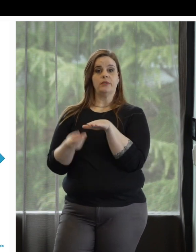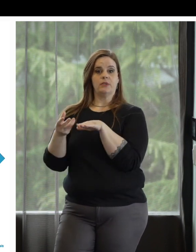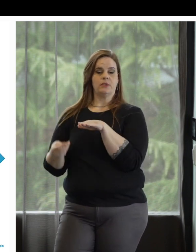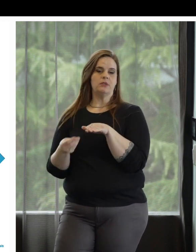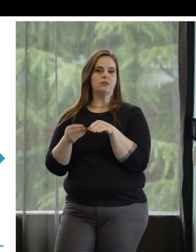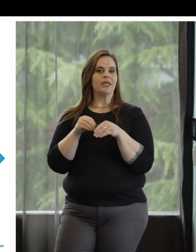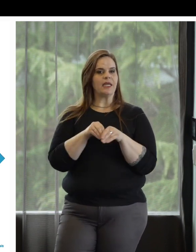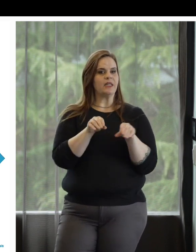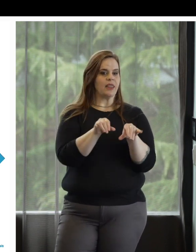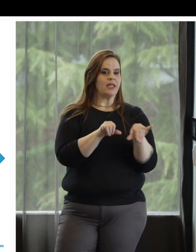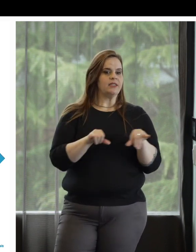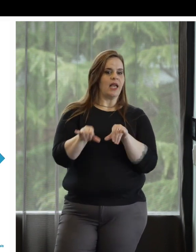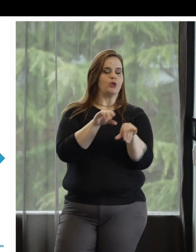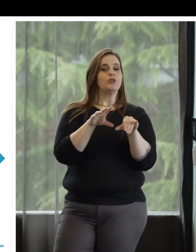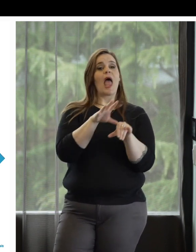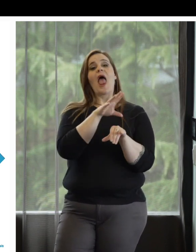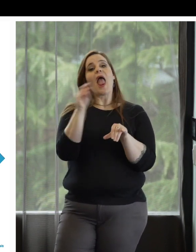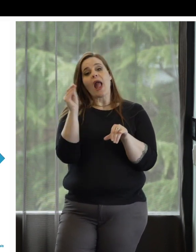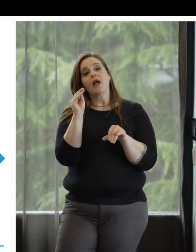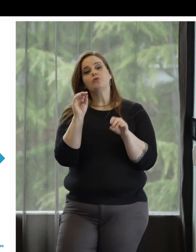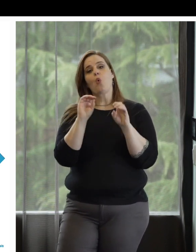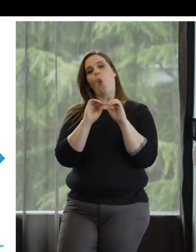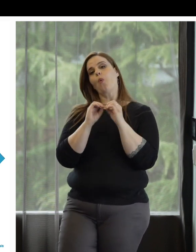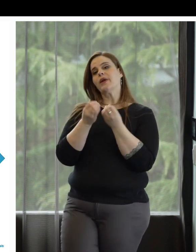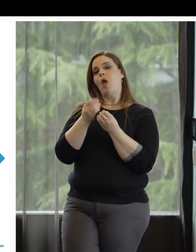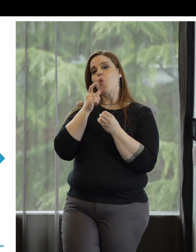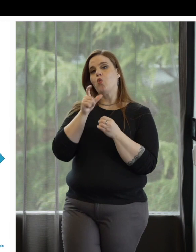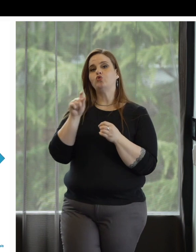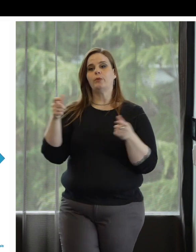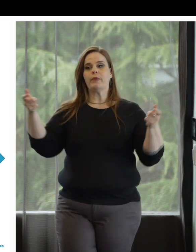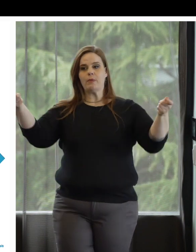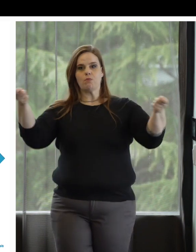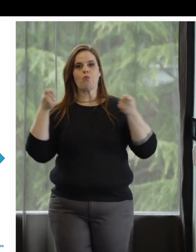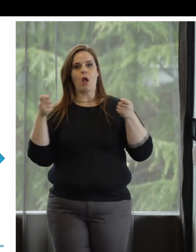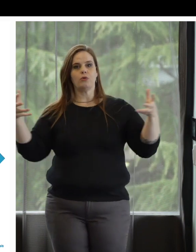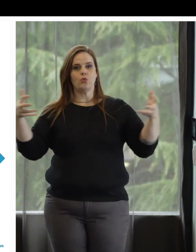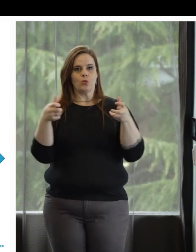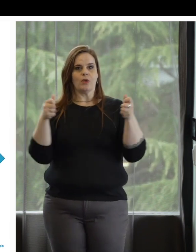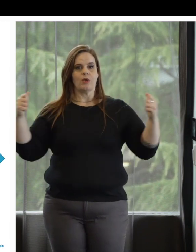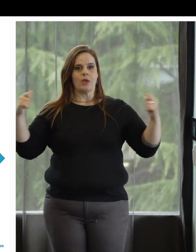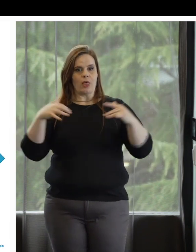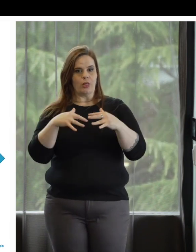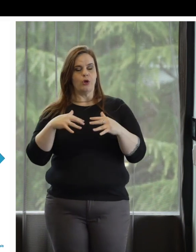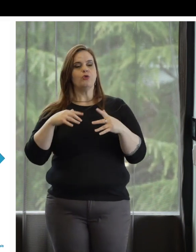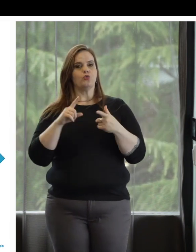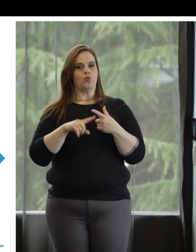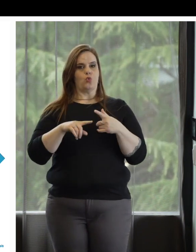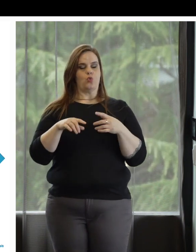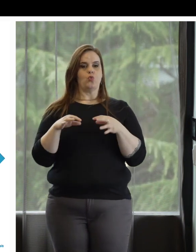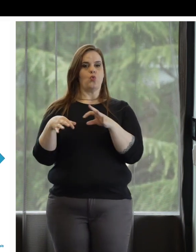and organizations that should be brought together to coordinate the addressing